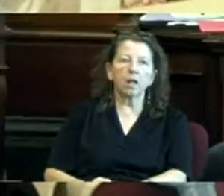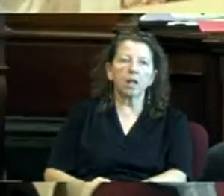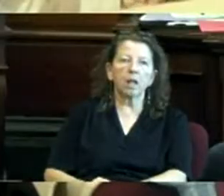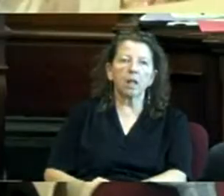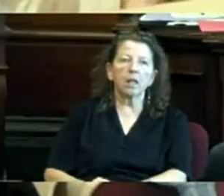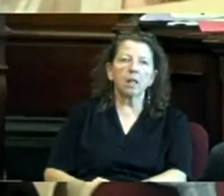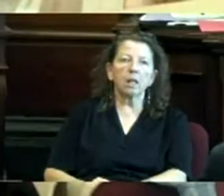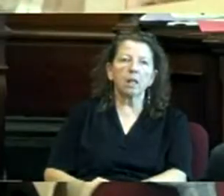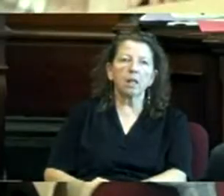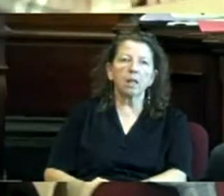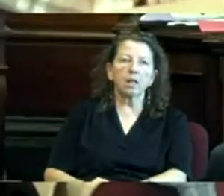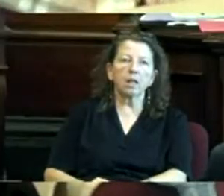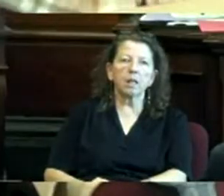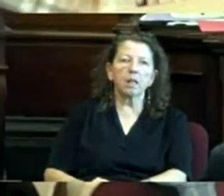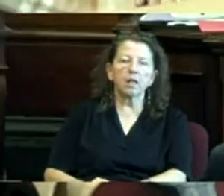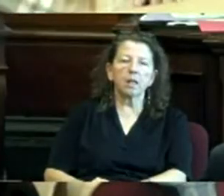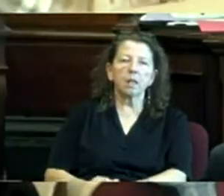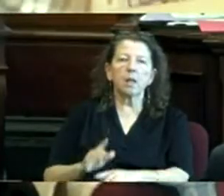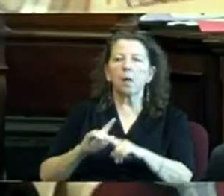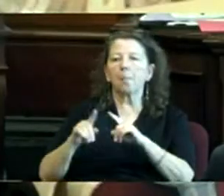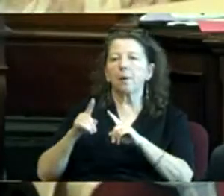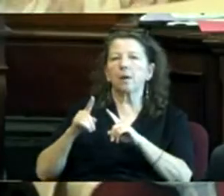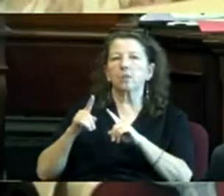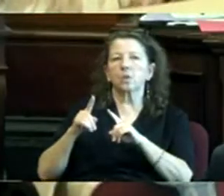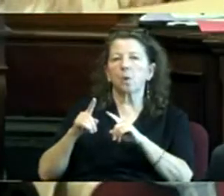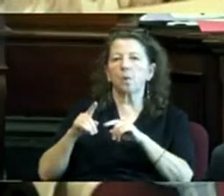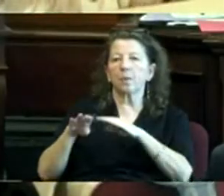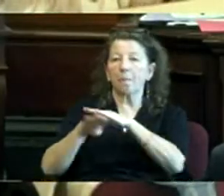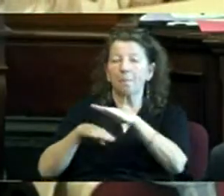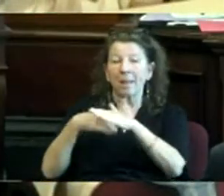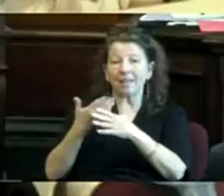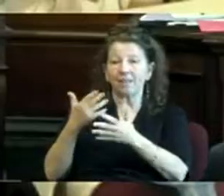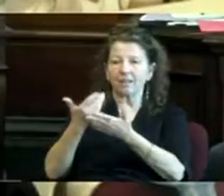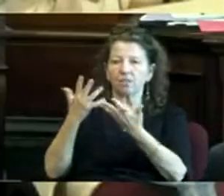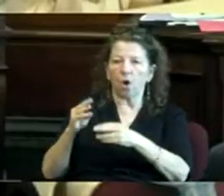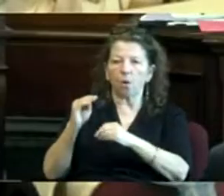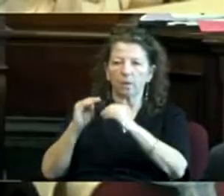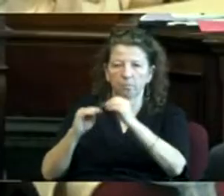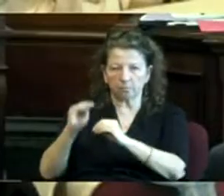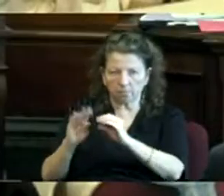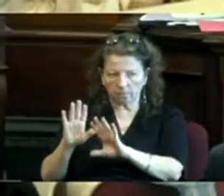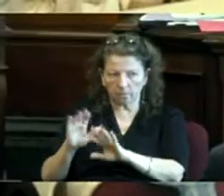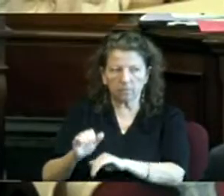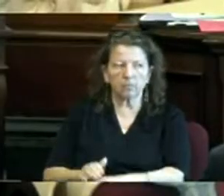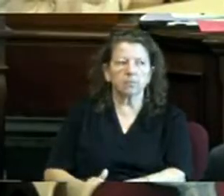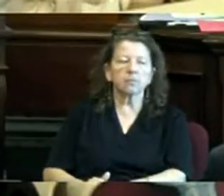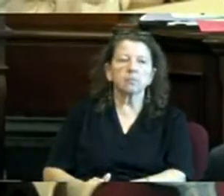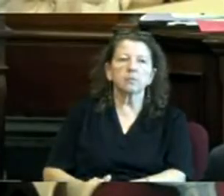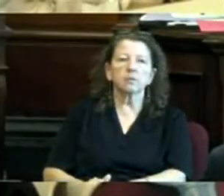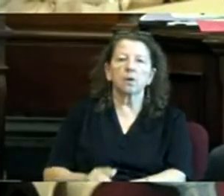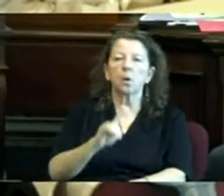East already and we've done a lot of work at East. It it it's